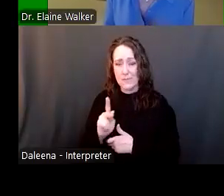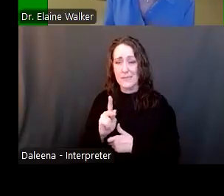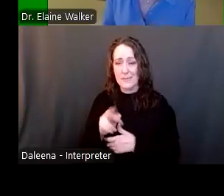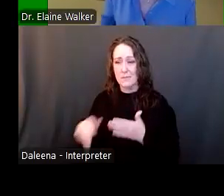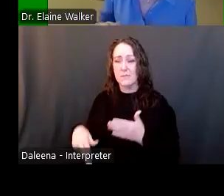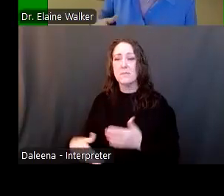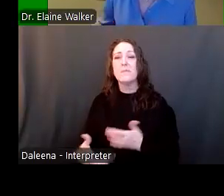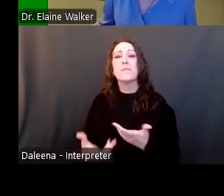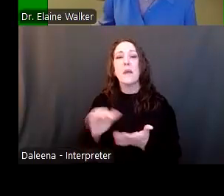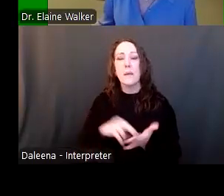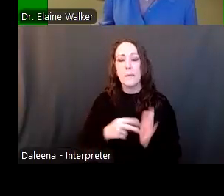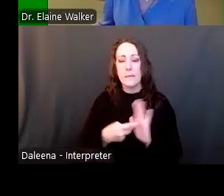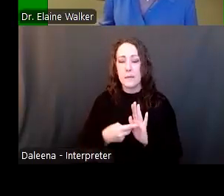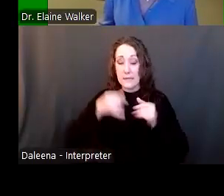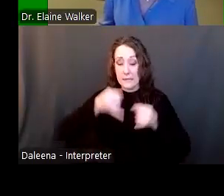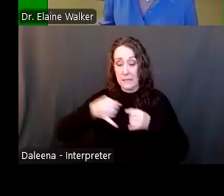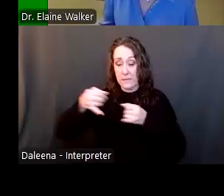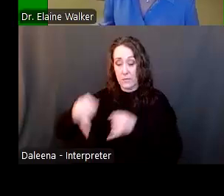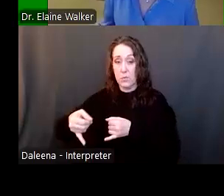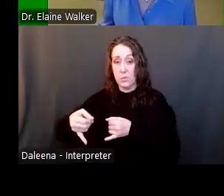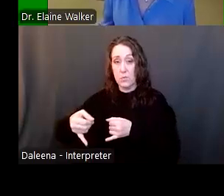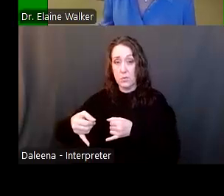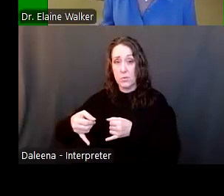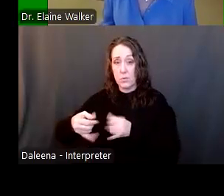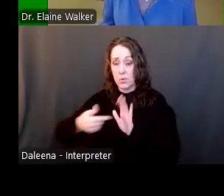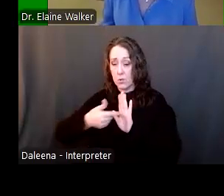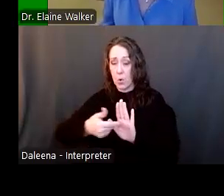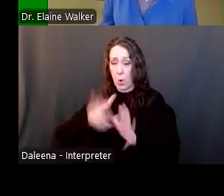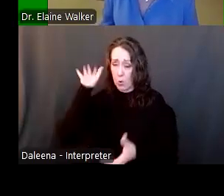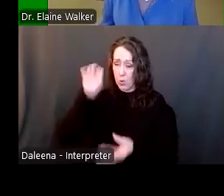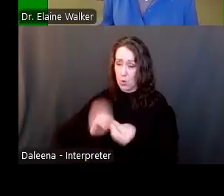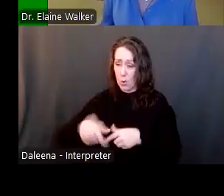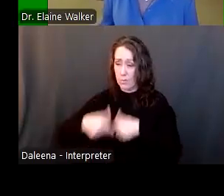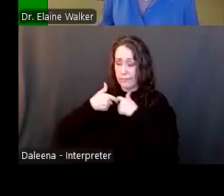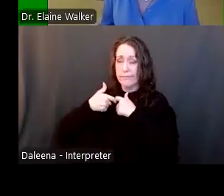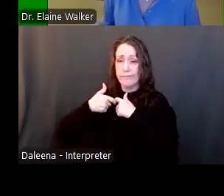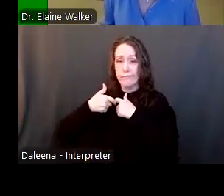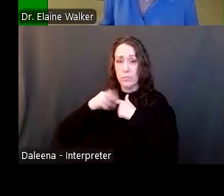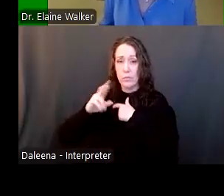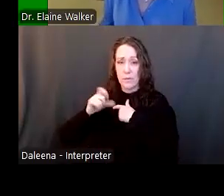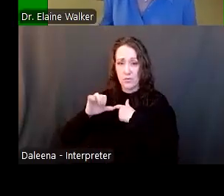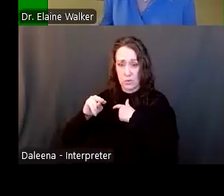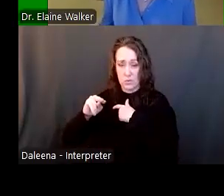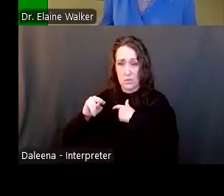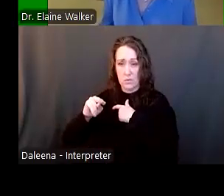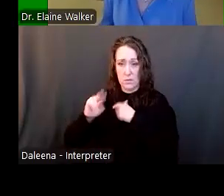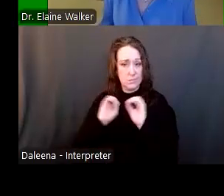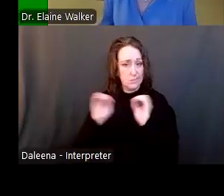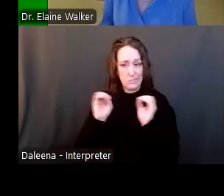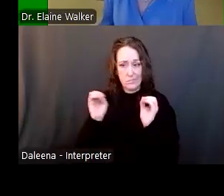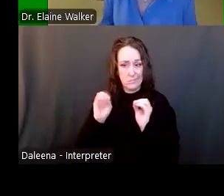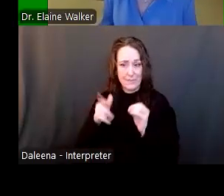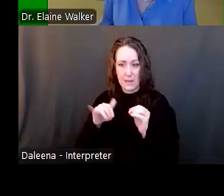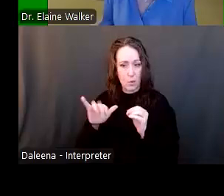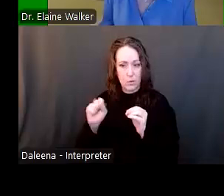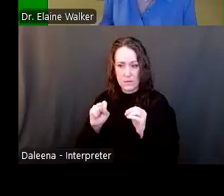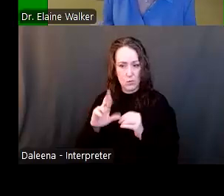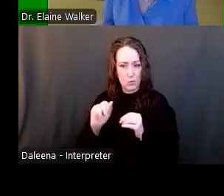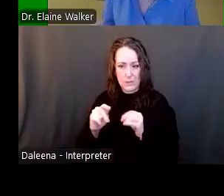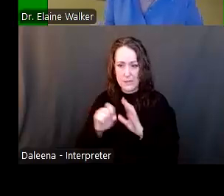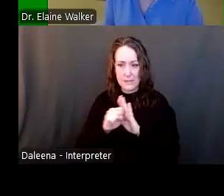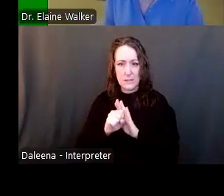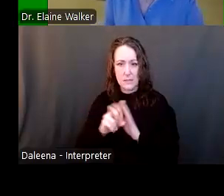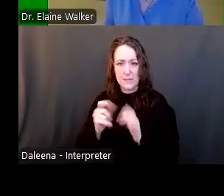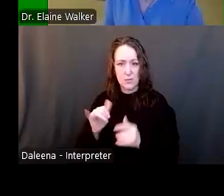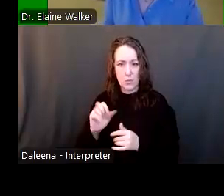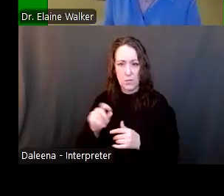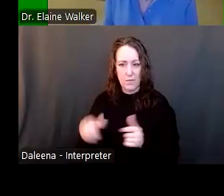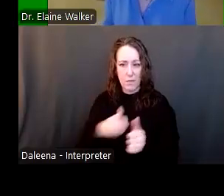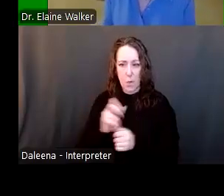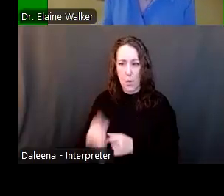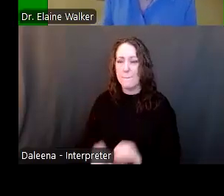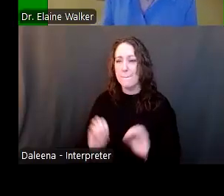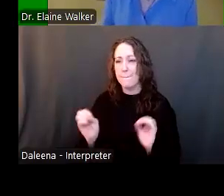these were individuals who showed either a total remission no psychosis risk syndromes on followup